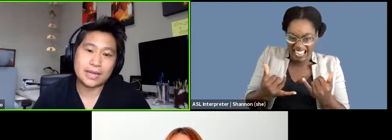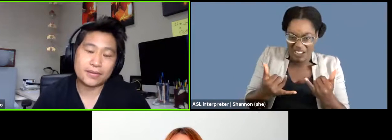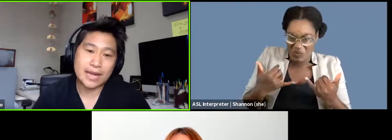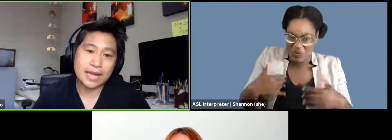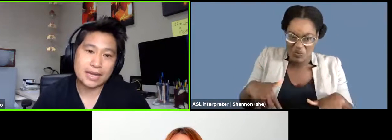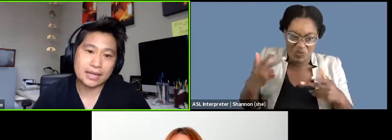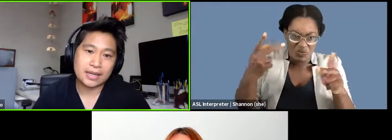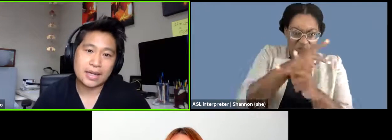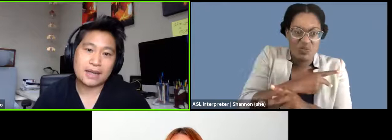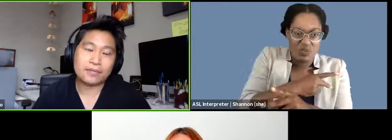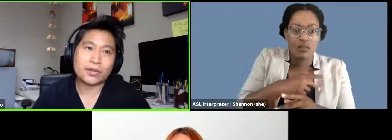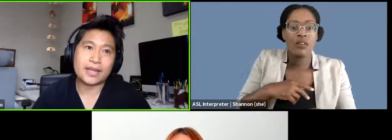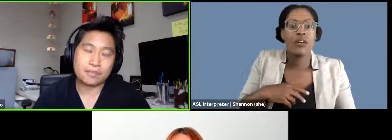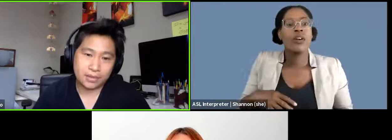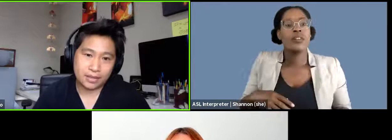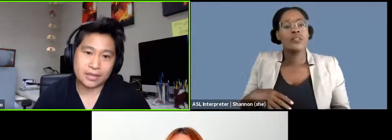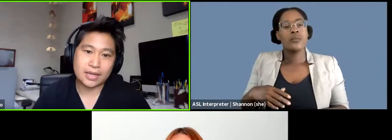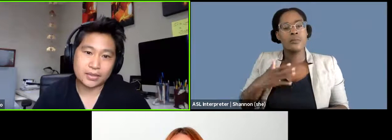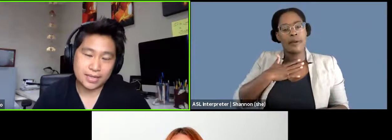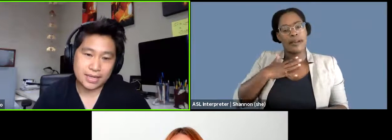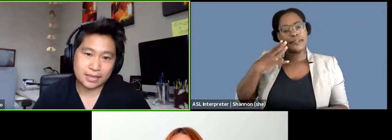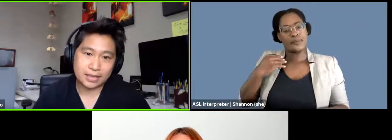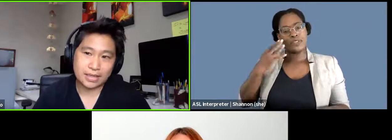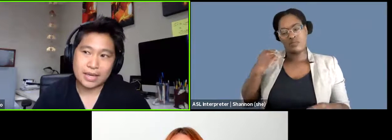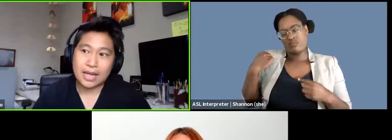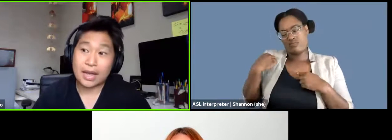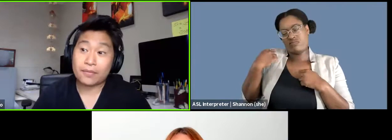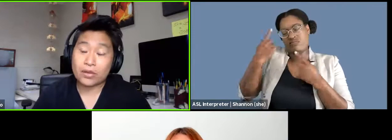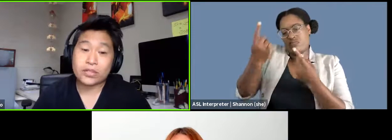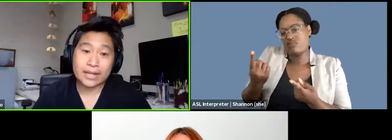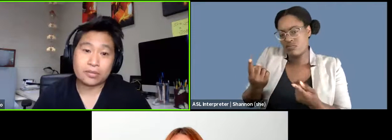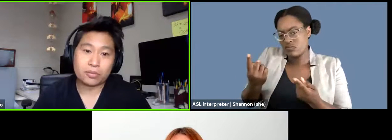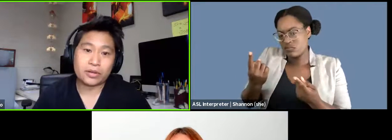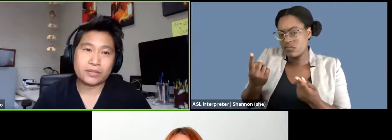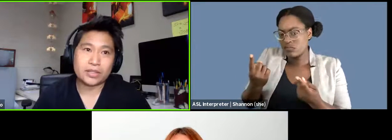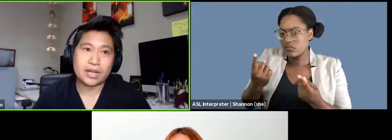that I have had, I have learned empathy and understanding. I have also had the privilege